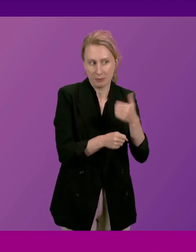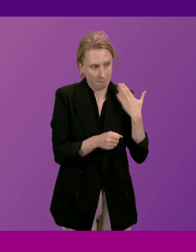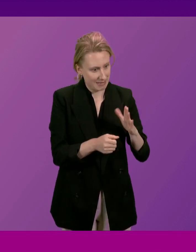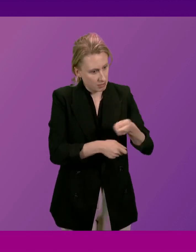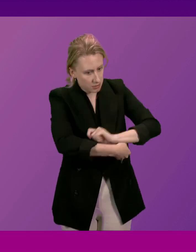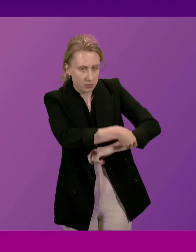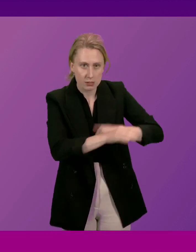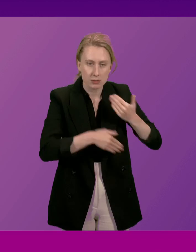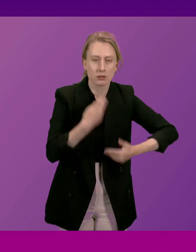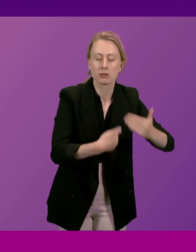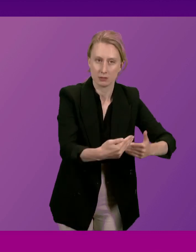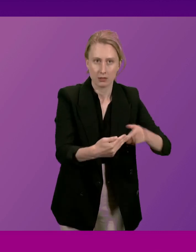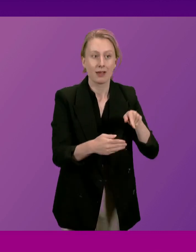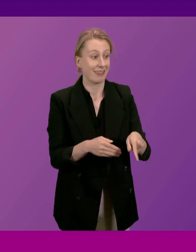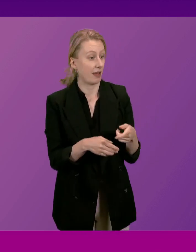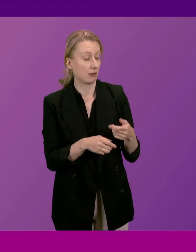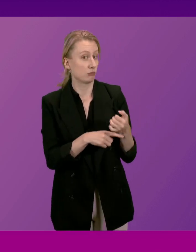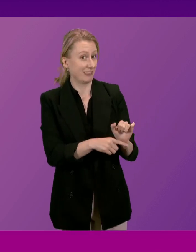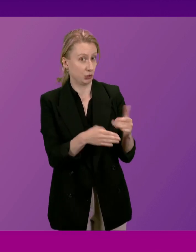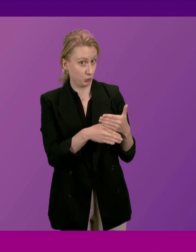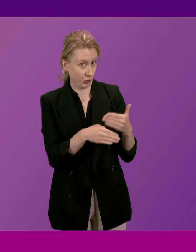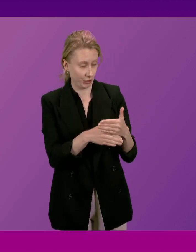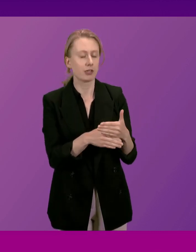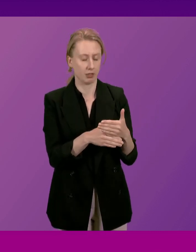When it comes to that prevention work, we have a number of different